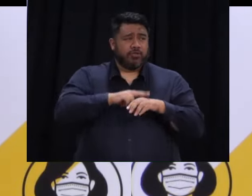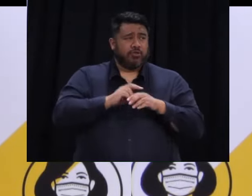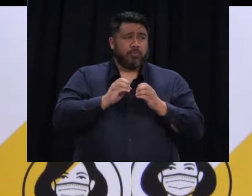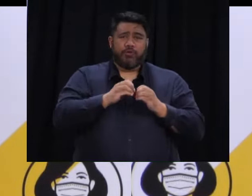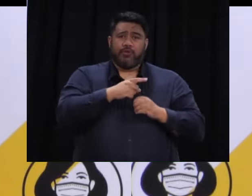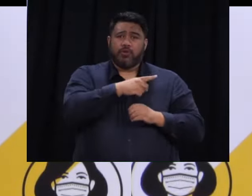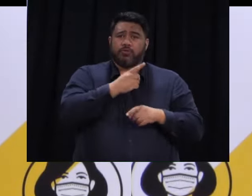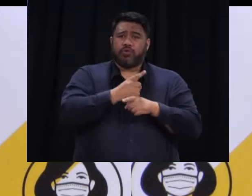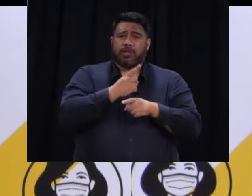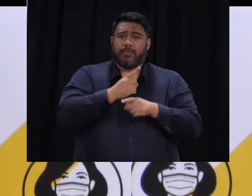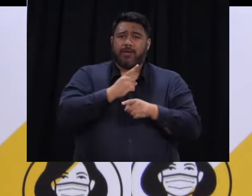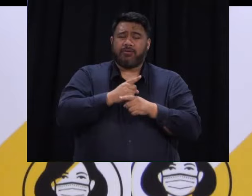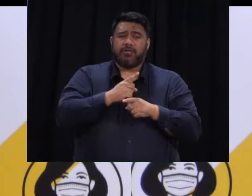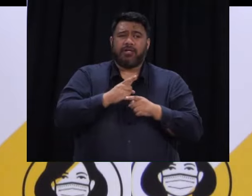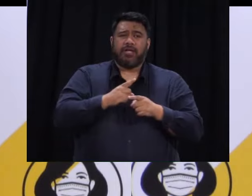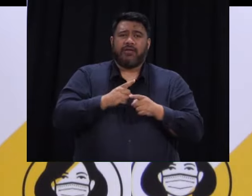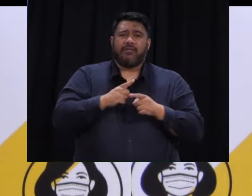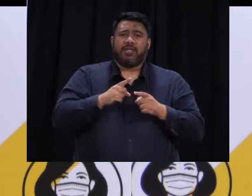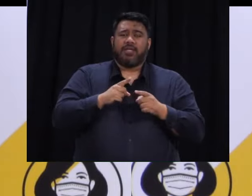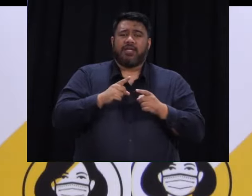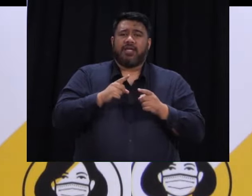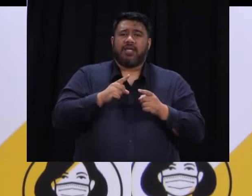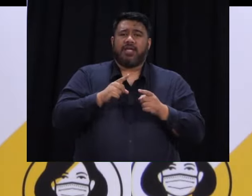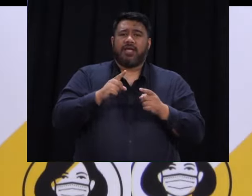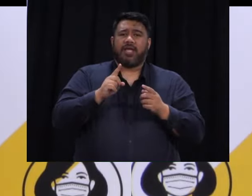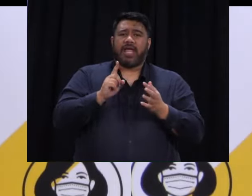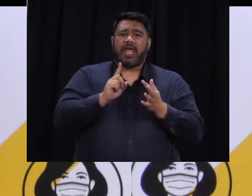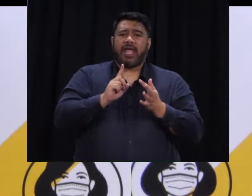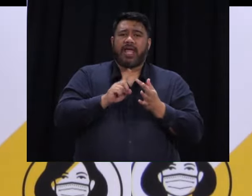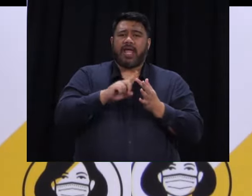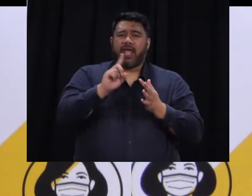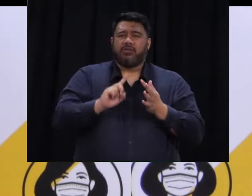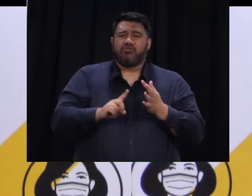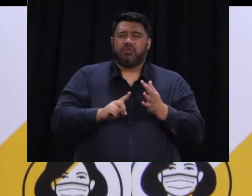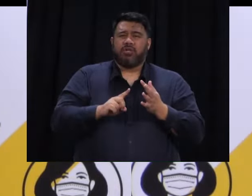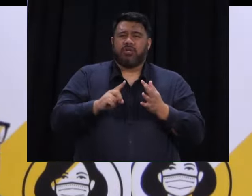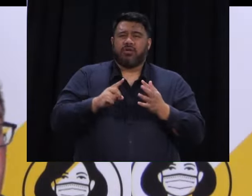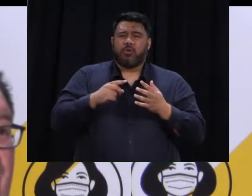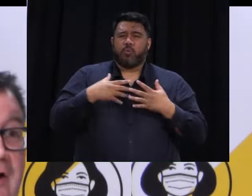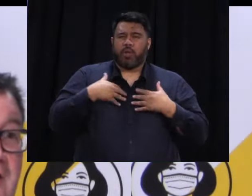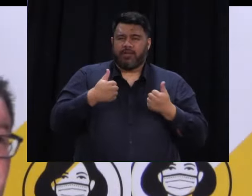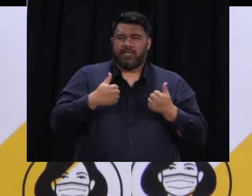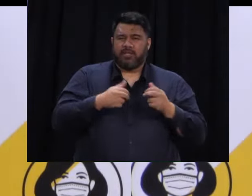we have gone elsewhere to get that additional support.